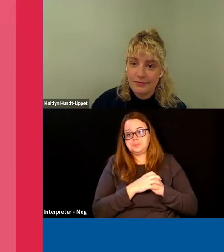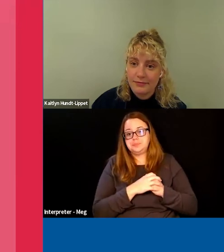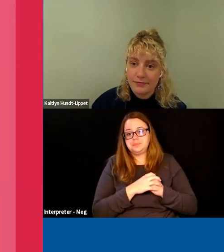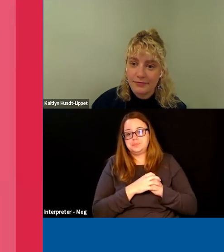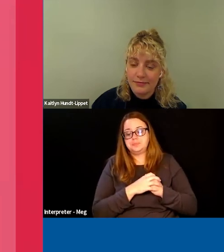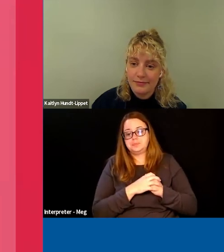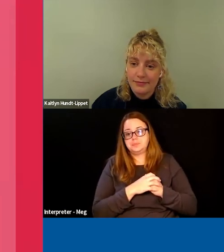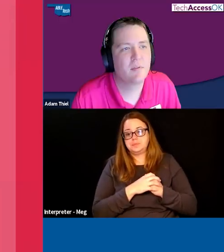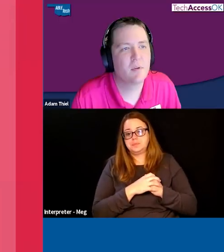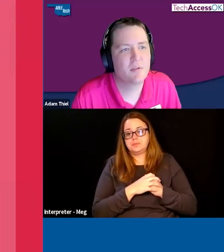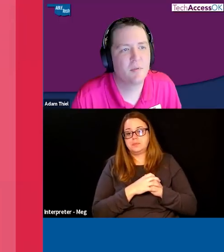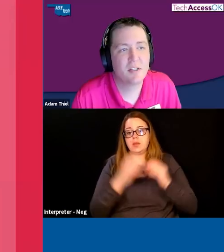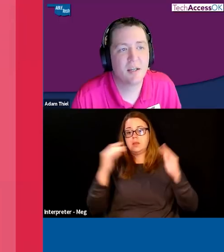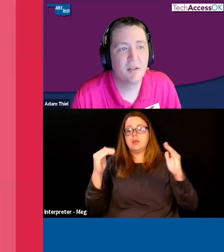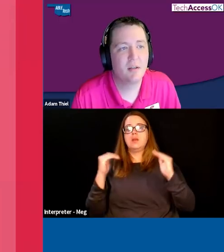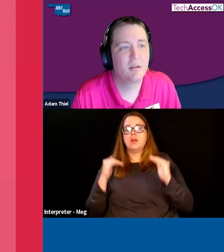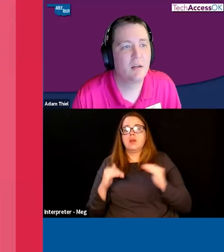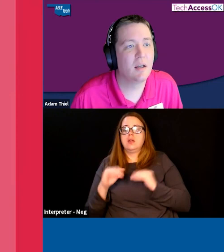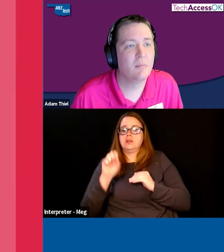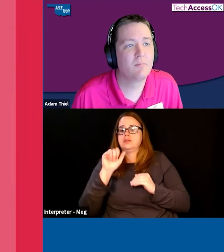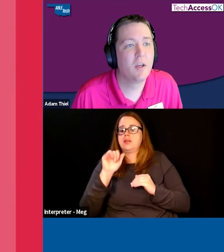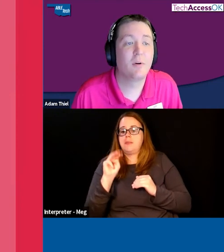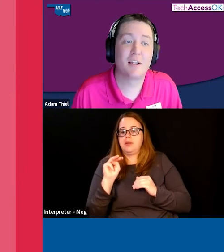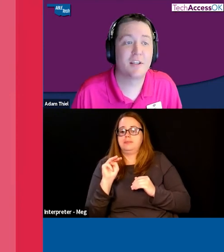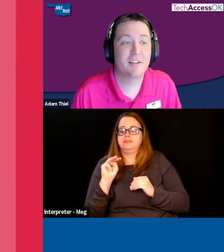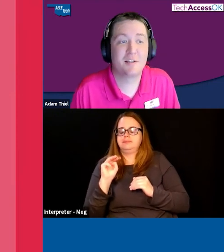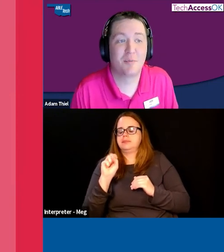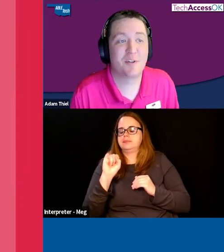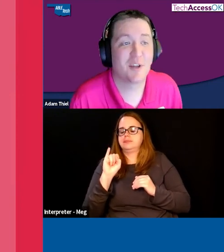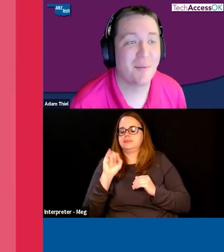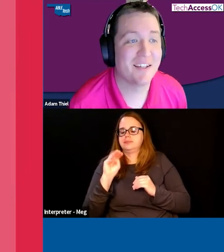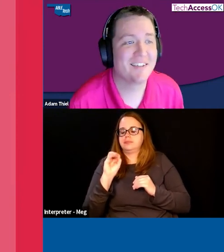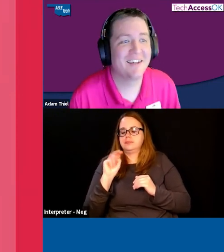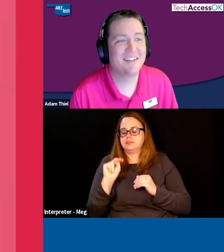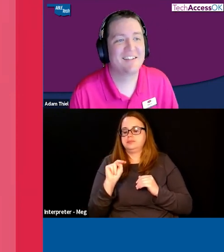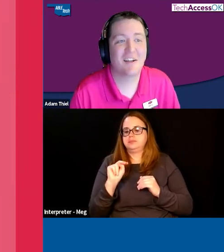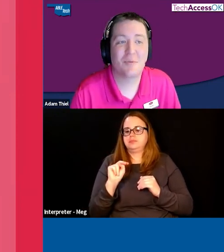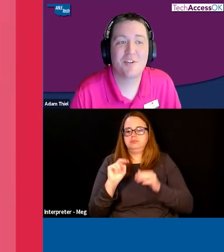Next we have a question from Simon. Well actually, it's more just a comment. It says not a question,